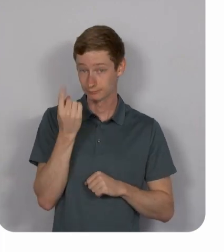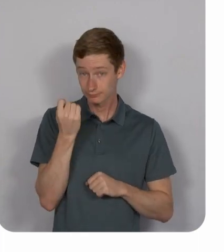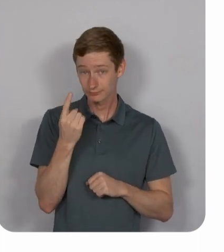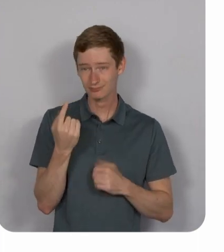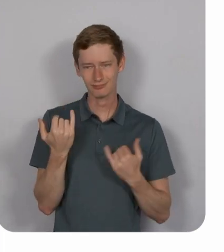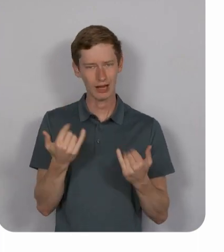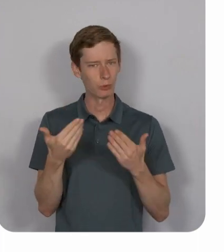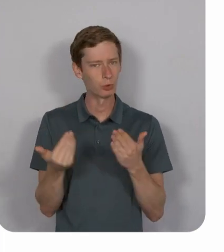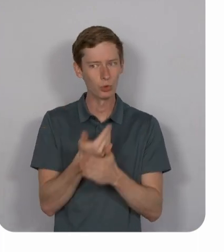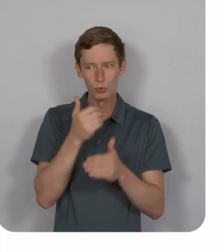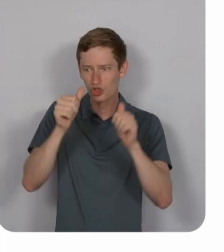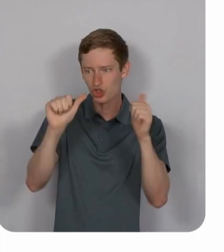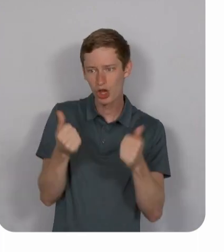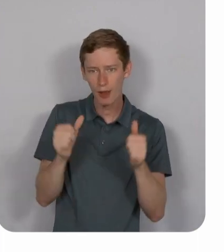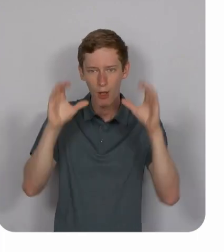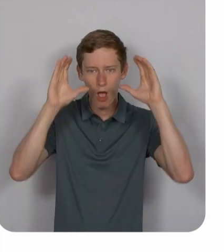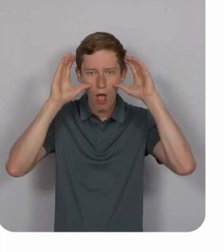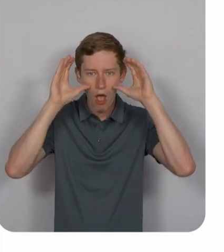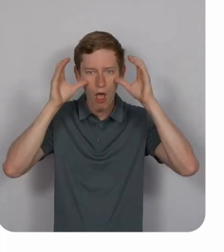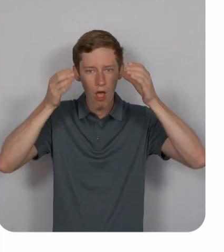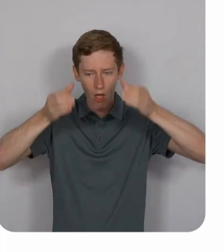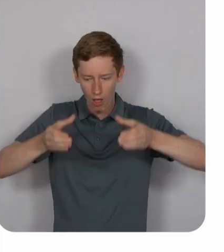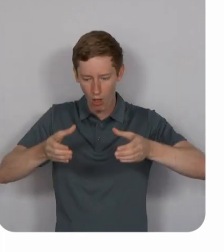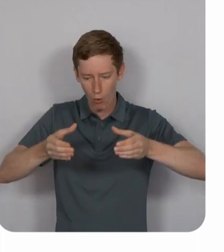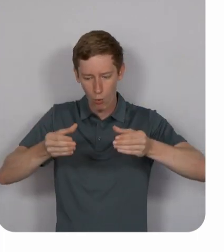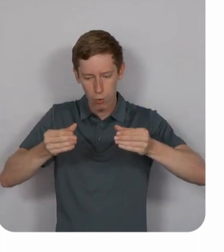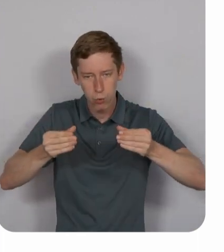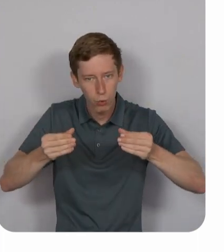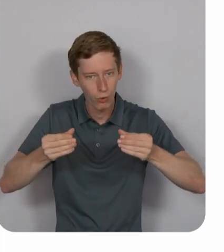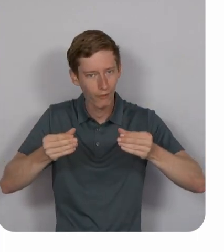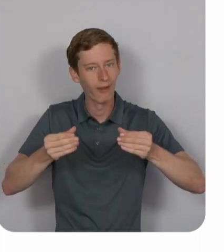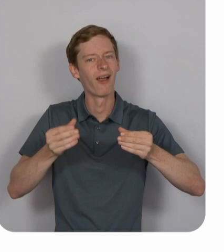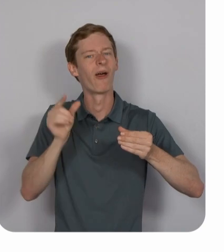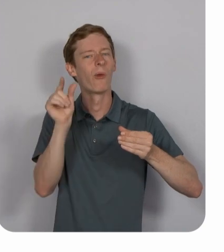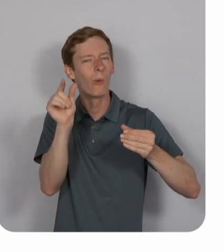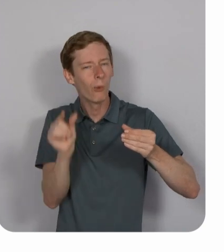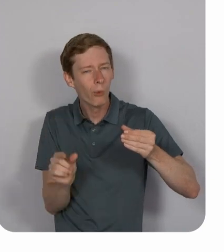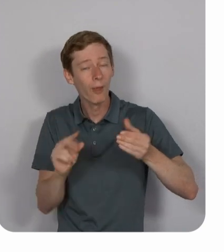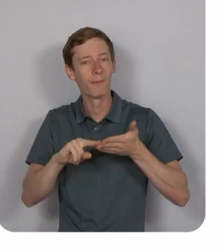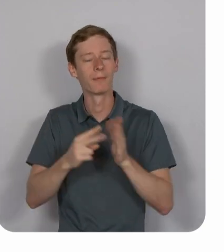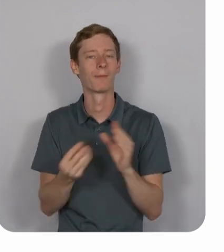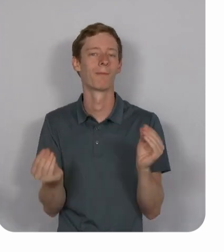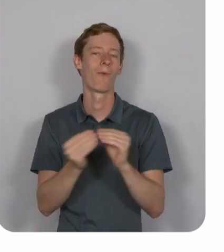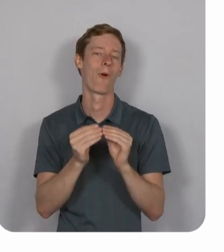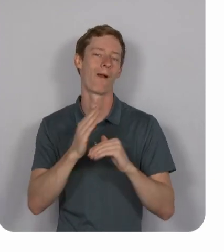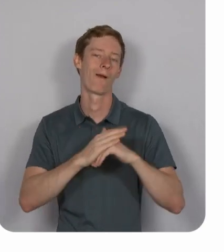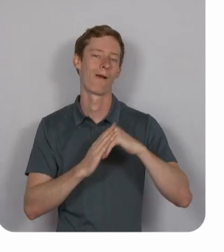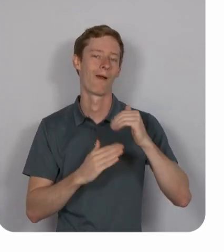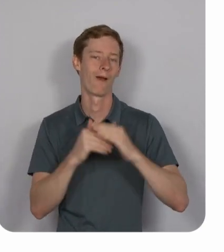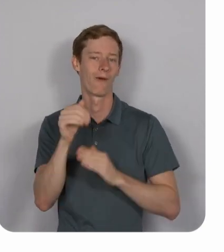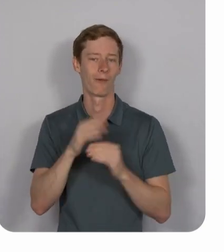bringing everything much closer to your face, it’s significantly more comfortable to move around and turn your head with a Quest 3.